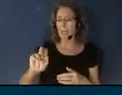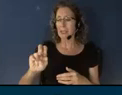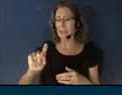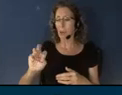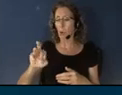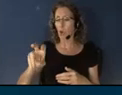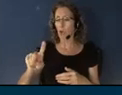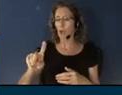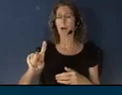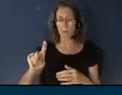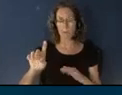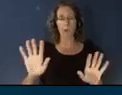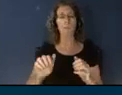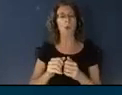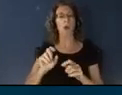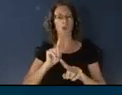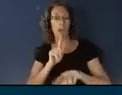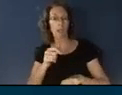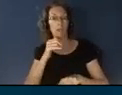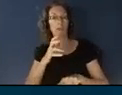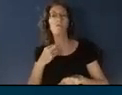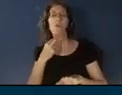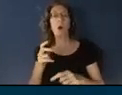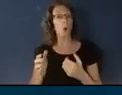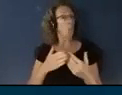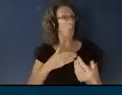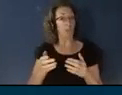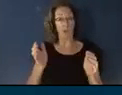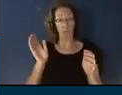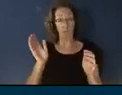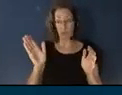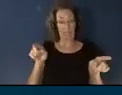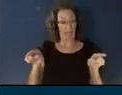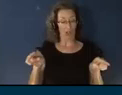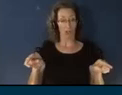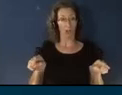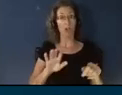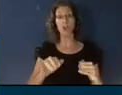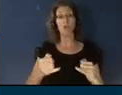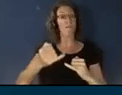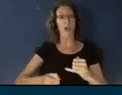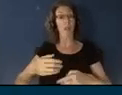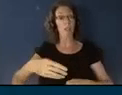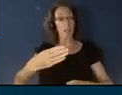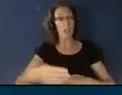so regardless of what type of presentation you're doing everyone's final slides are due on money